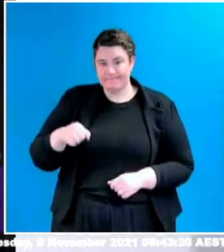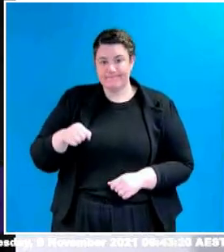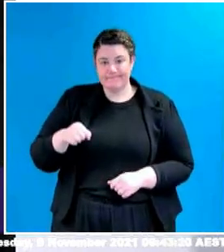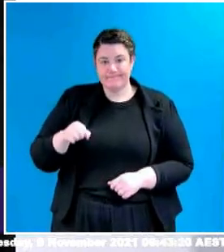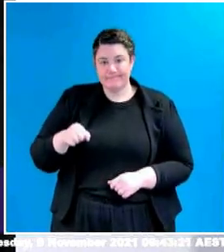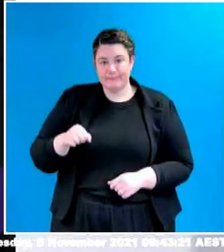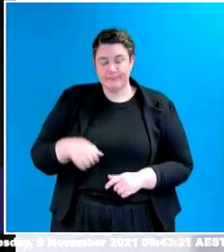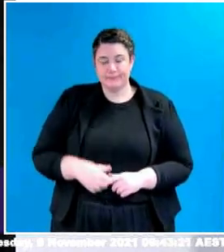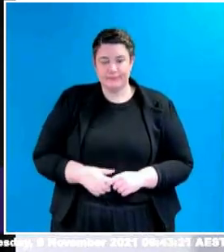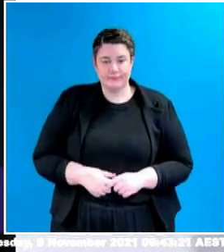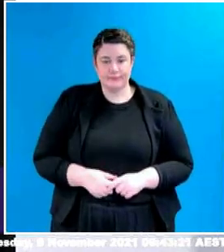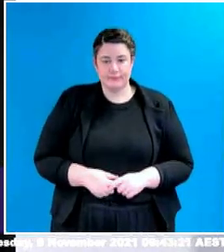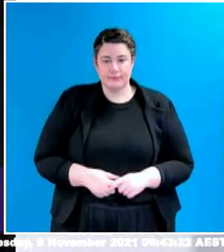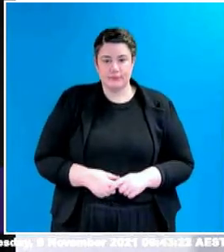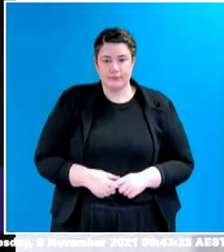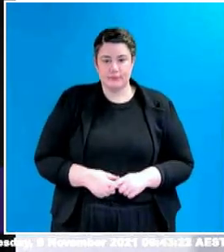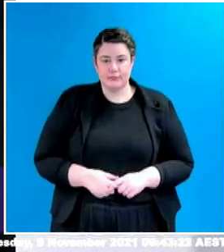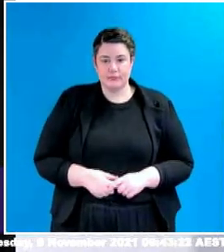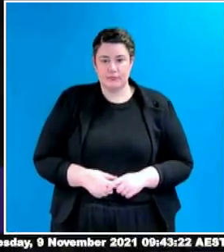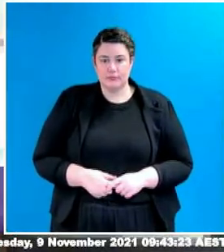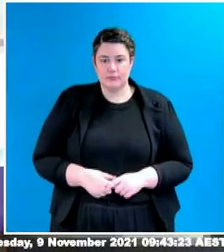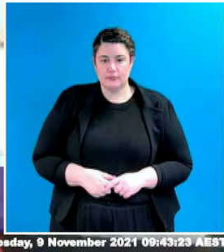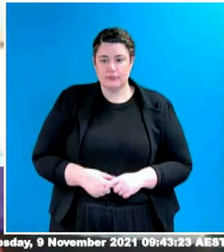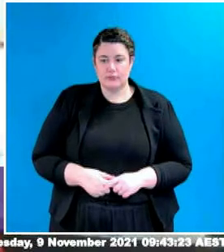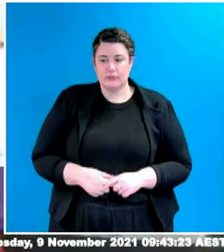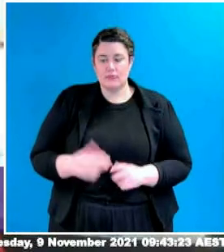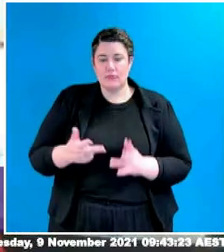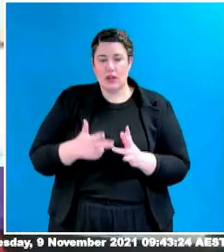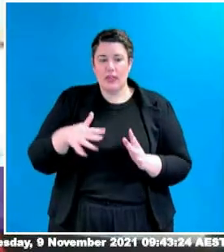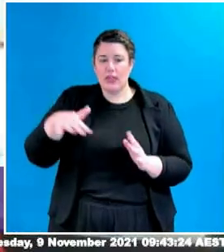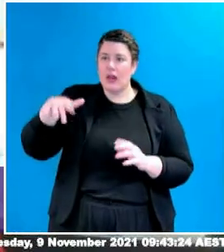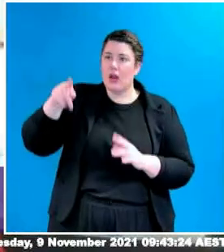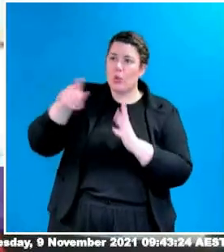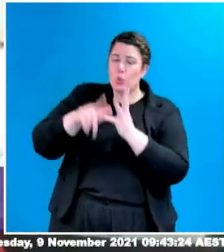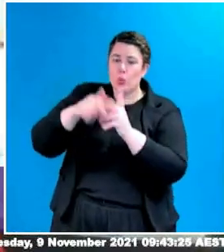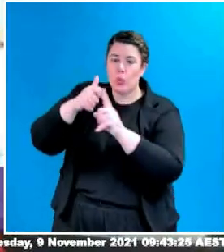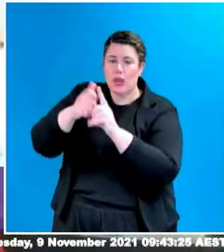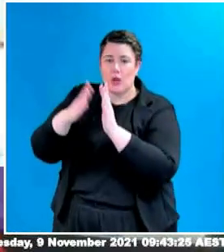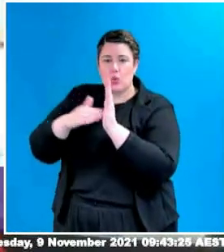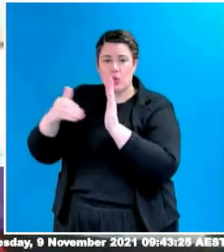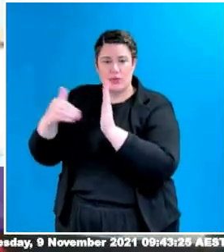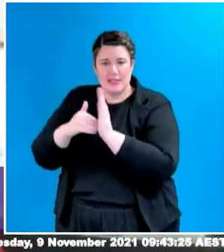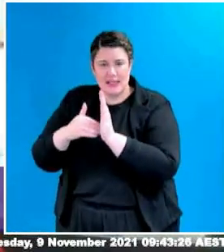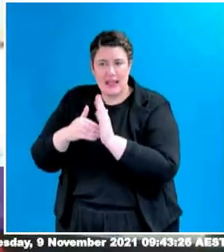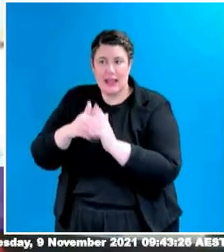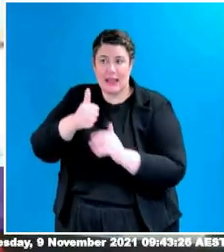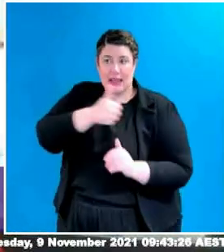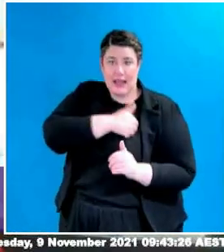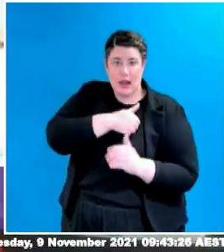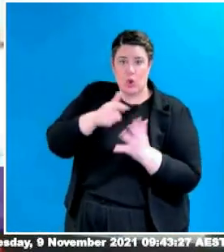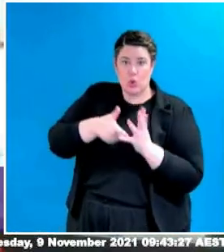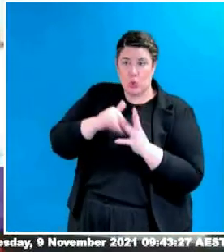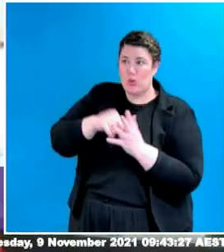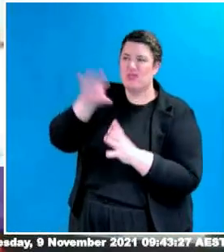It was the norm in other jurisdictions, such as the UK, New Zealand, Canada and the US.